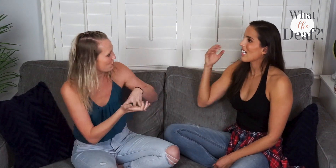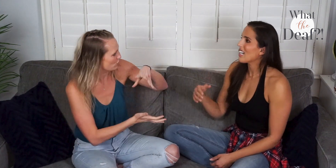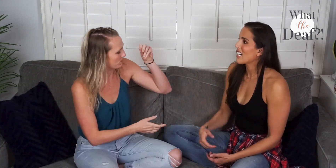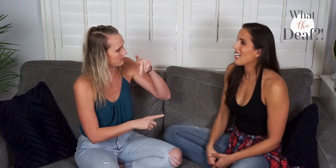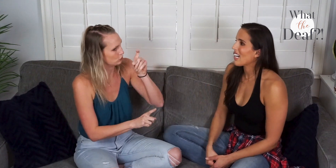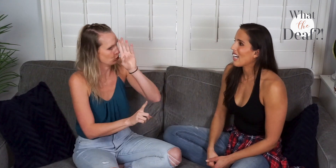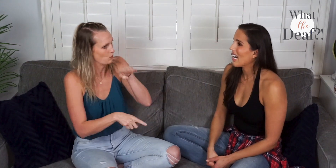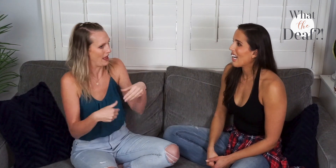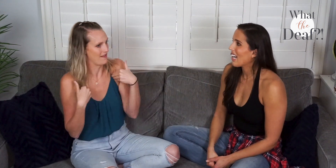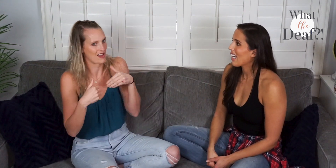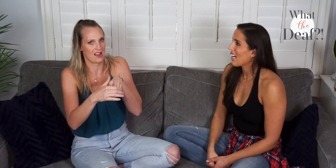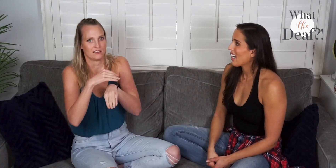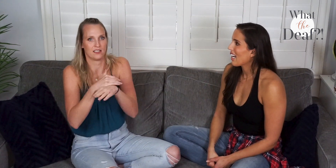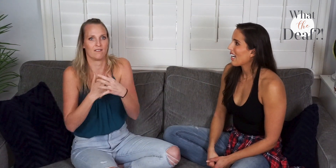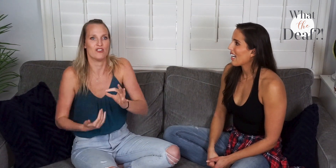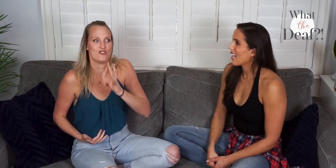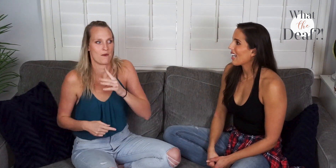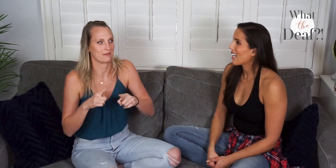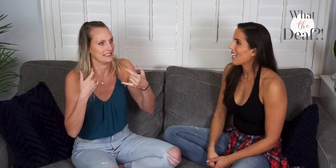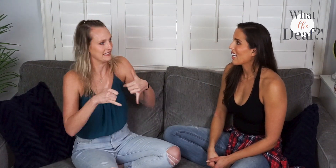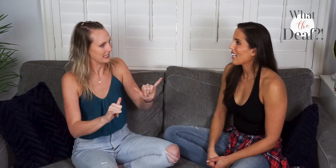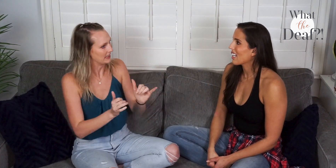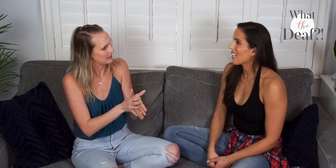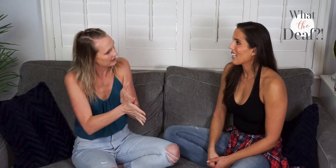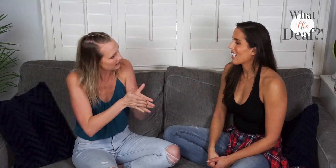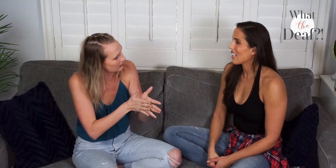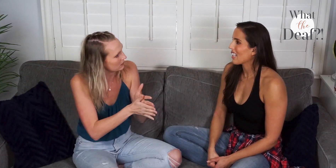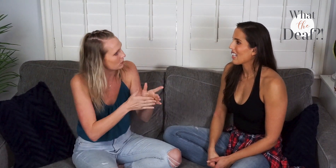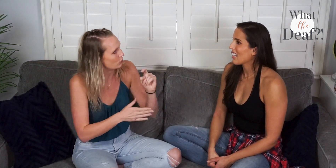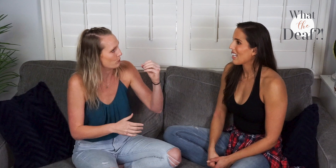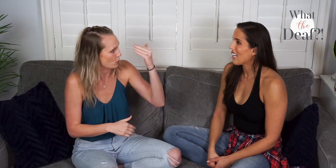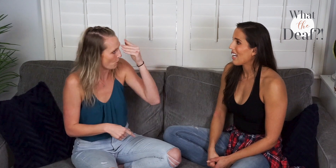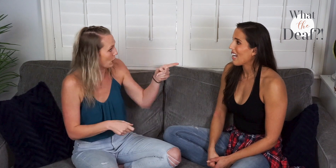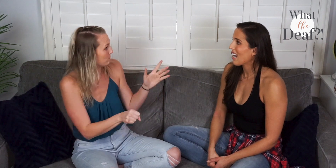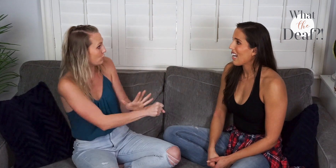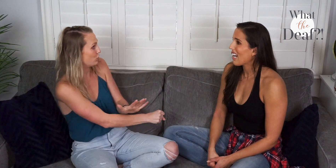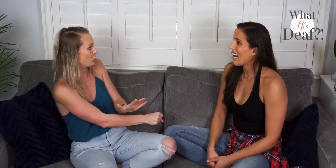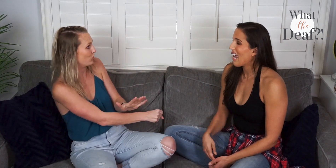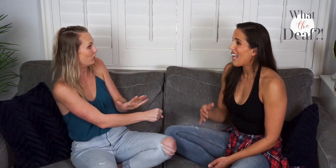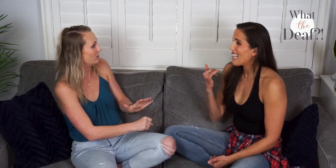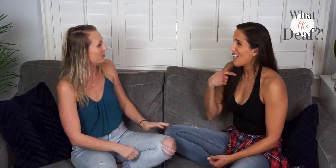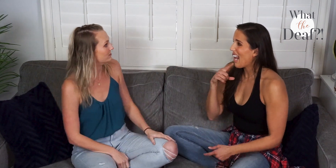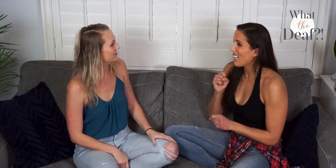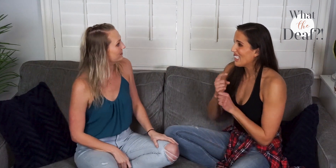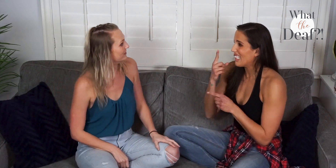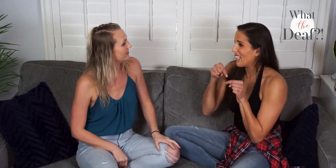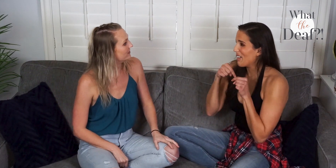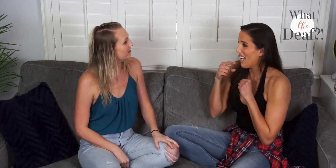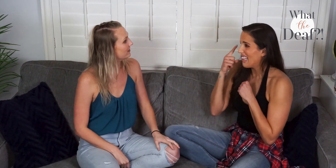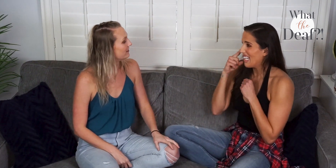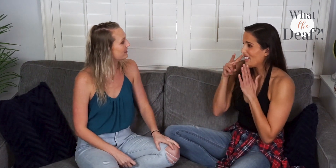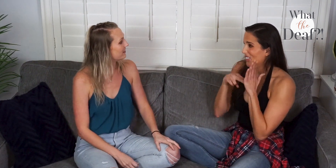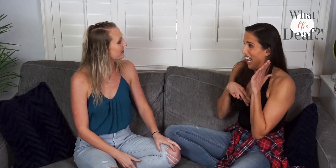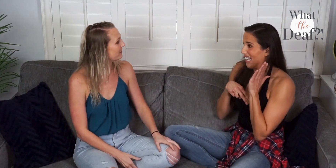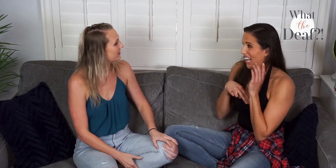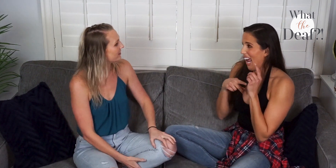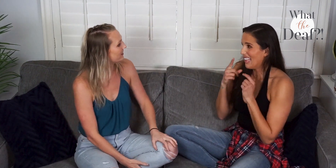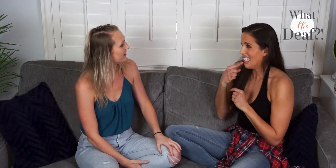Because he knows that he has the ability of talking to you, but he's still motivated to know you completely. Now that I think about and going back to it,